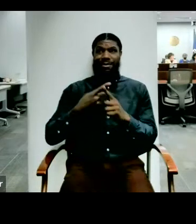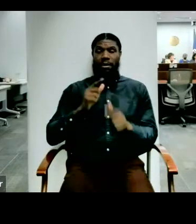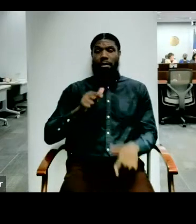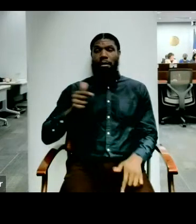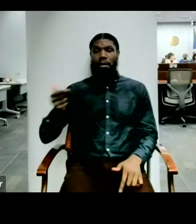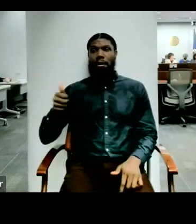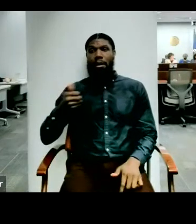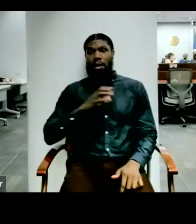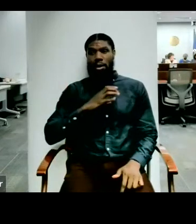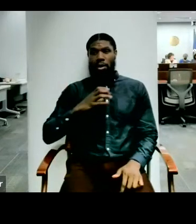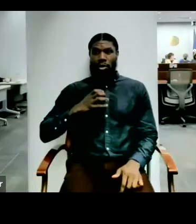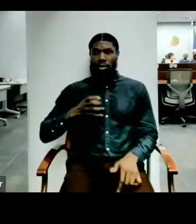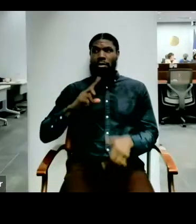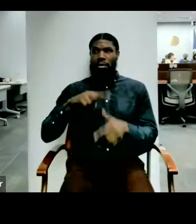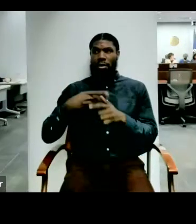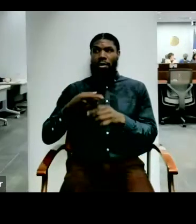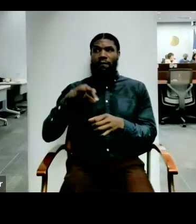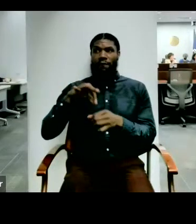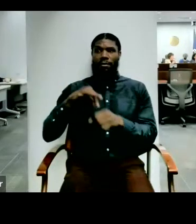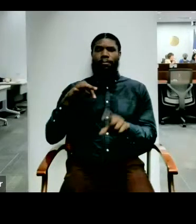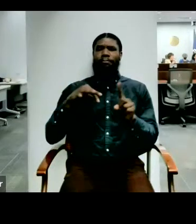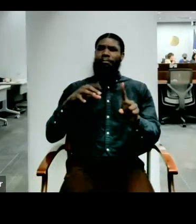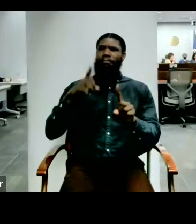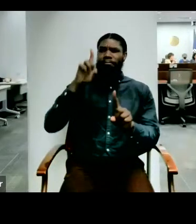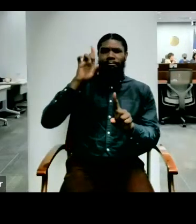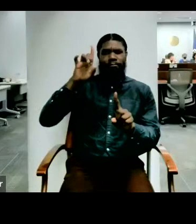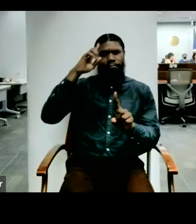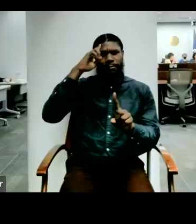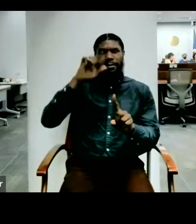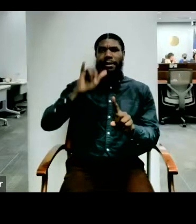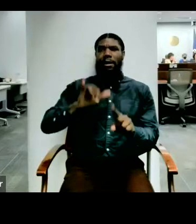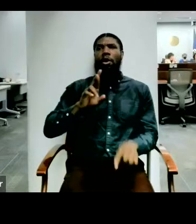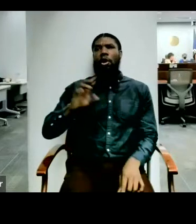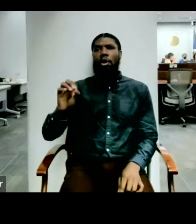I think that's the Roberts rules of order of procedure, I agree with that.